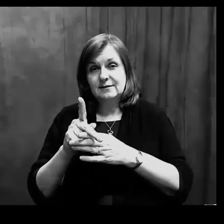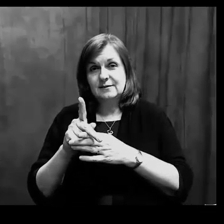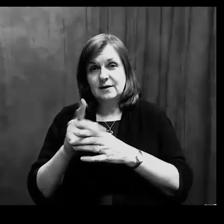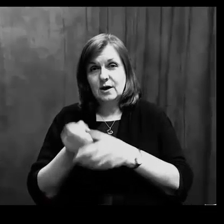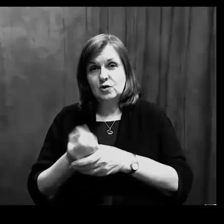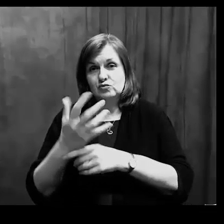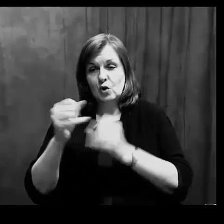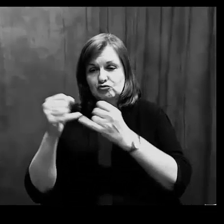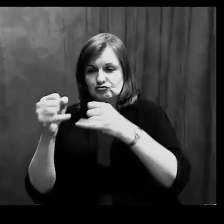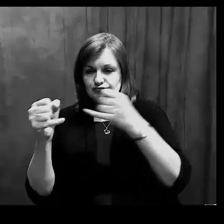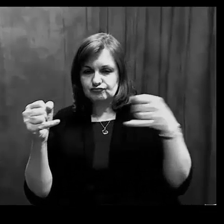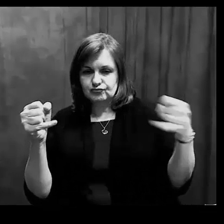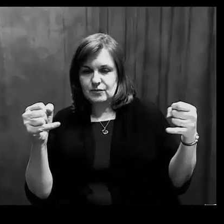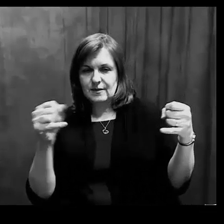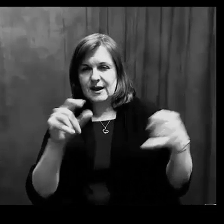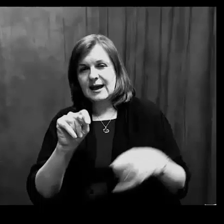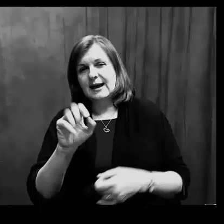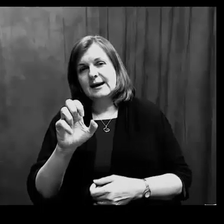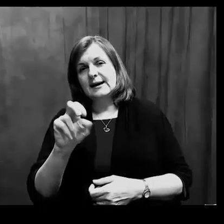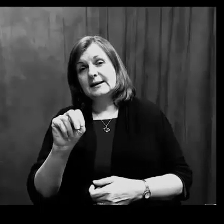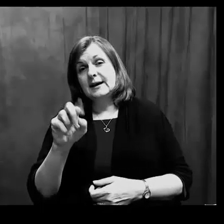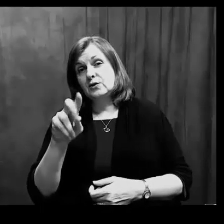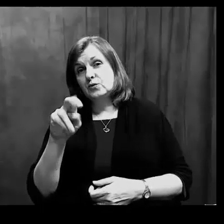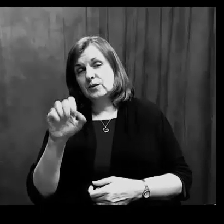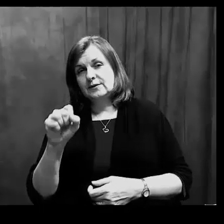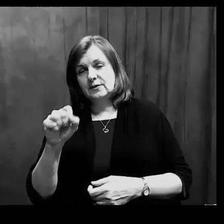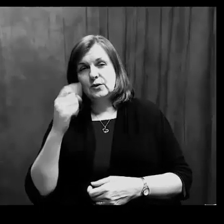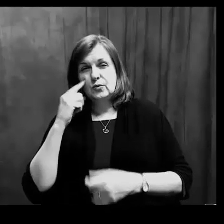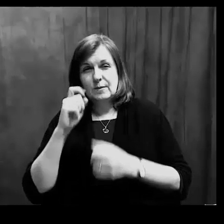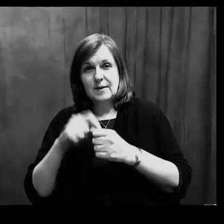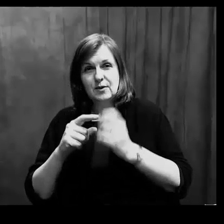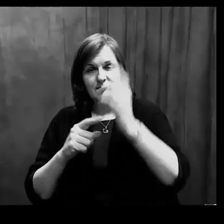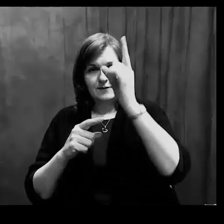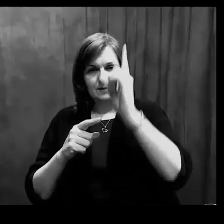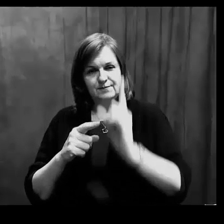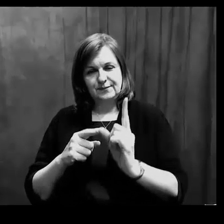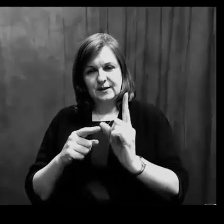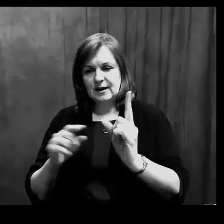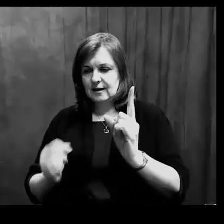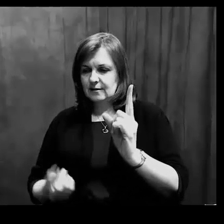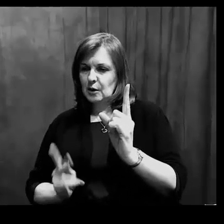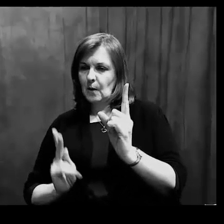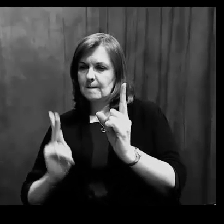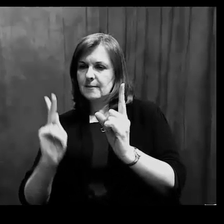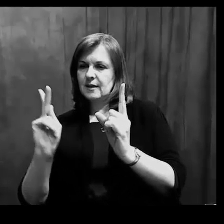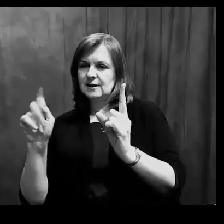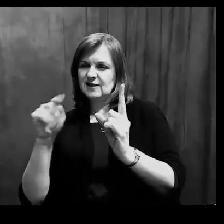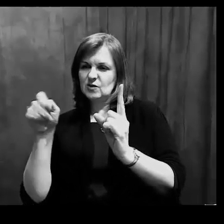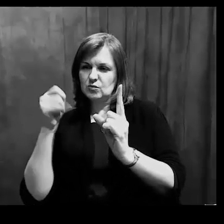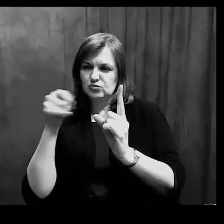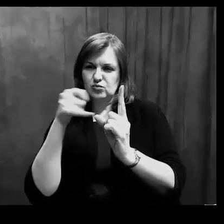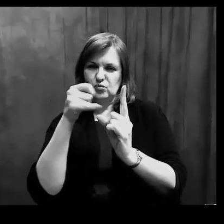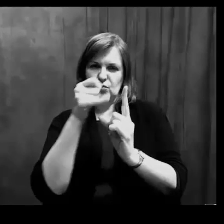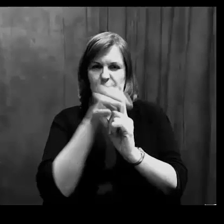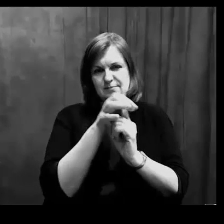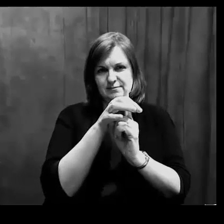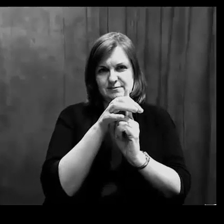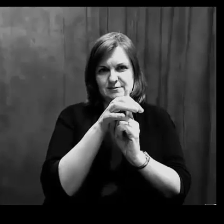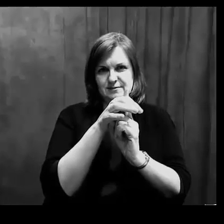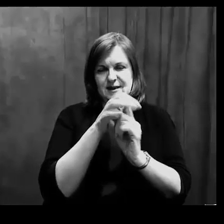tendrils in our pea plants grow. we saw tendrils as a shoot modification reaching out wrapping around and pulling the plant up